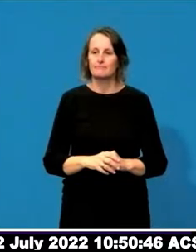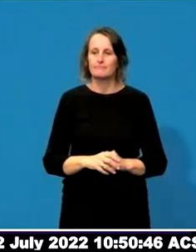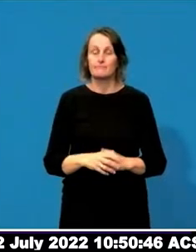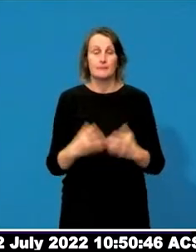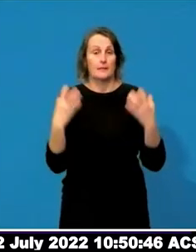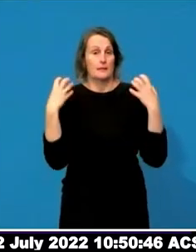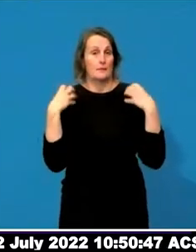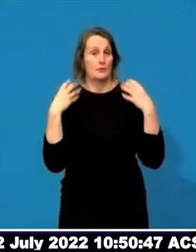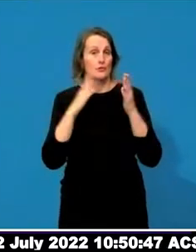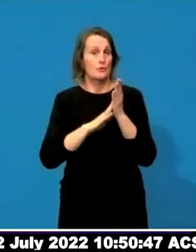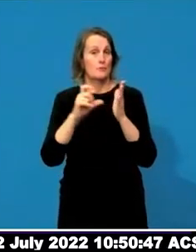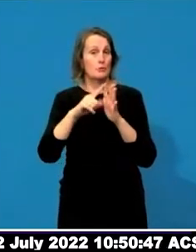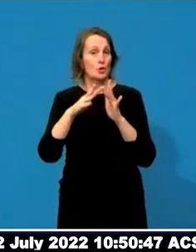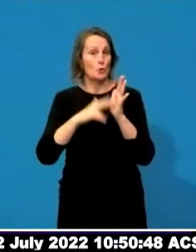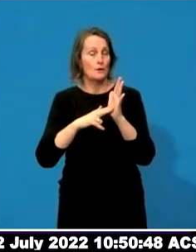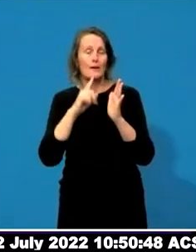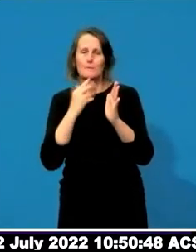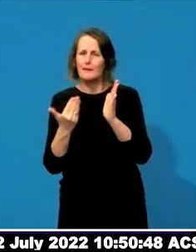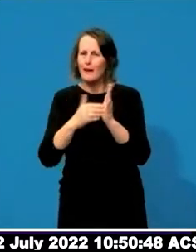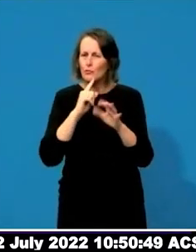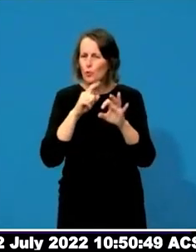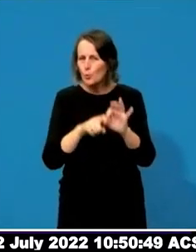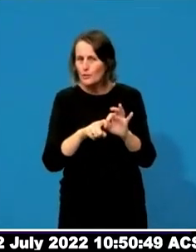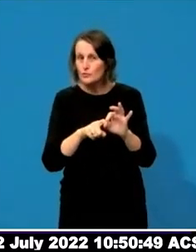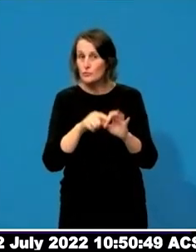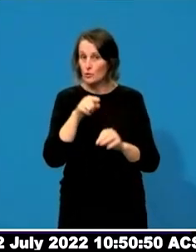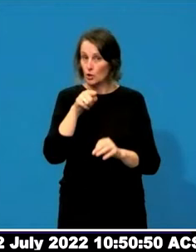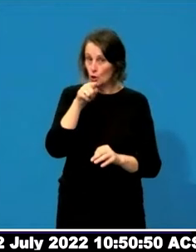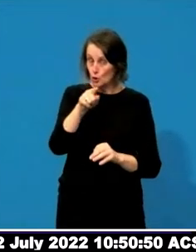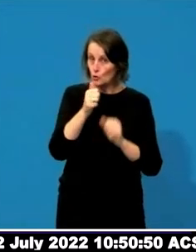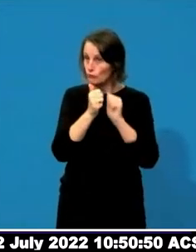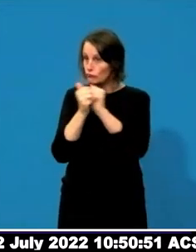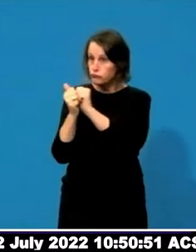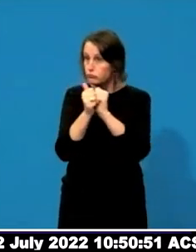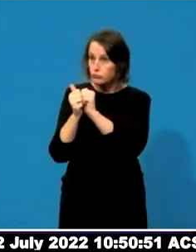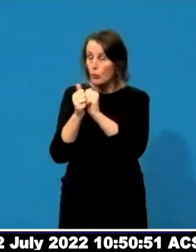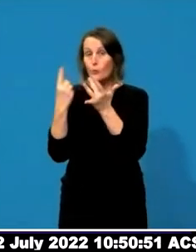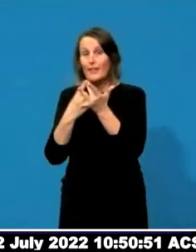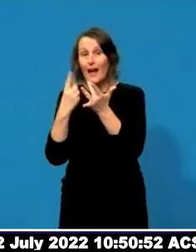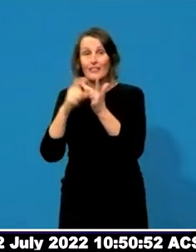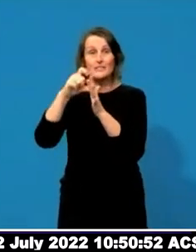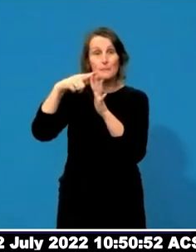do you collaborate with other departments to also try to get a sense of the bigger picture?